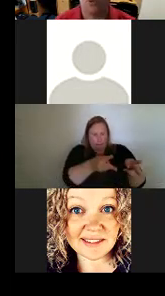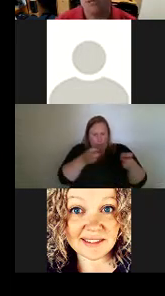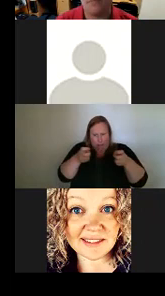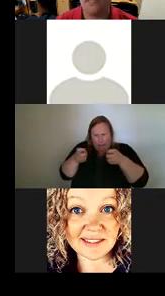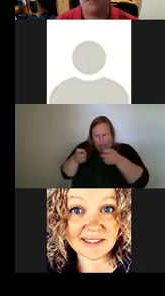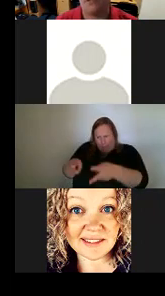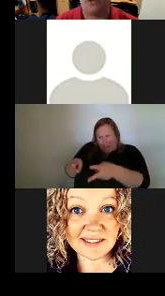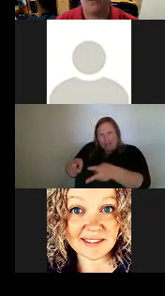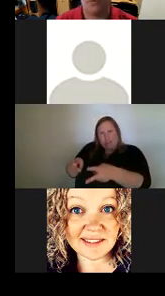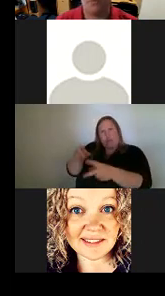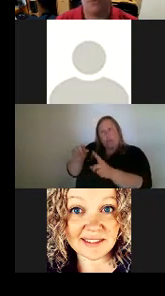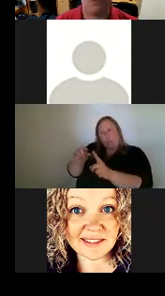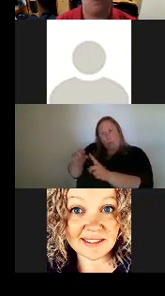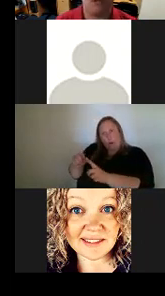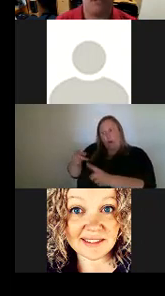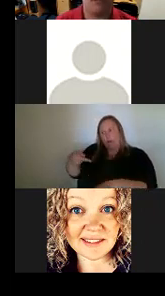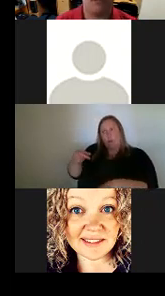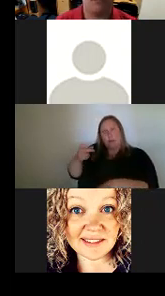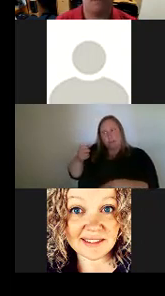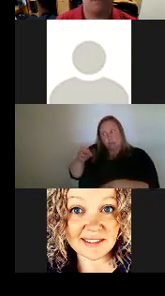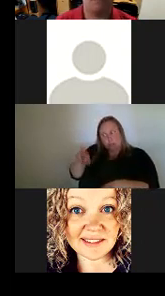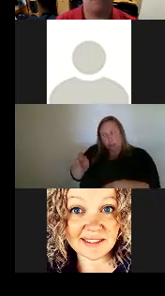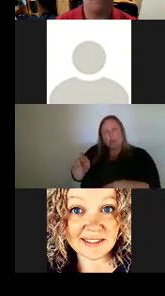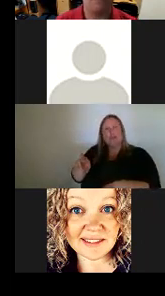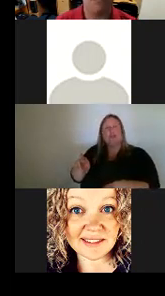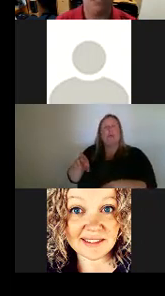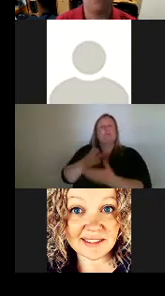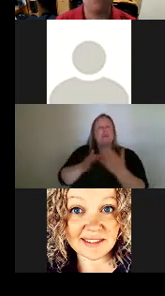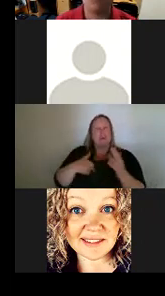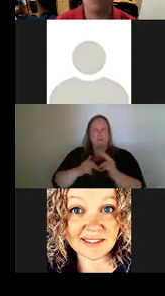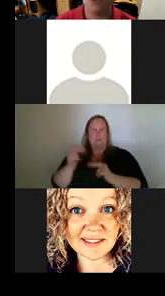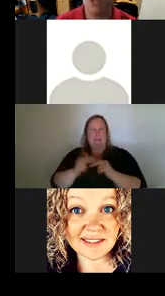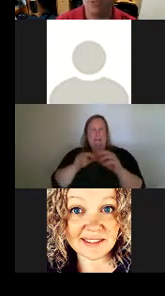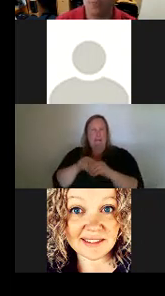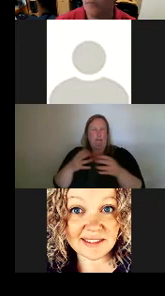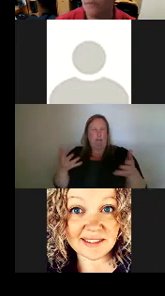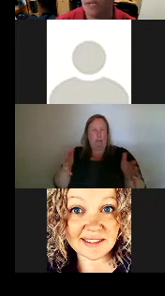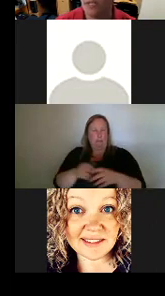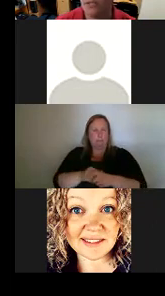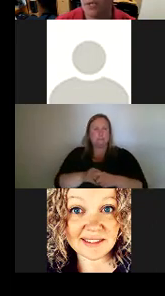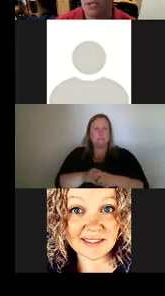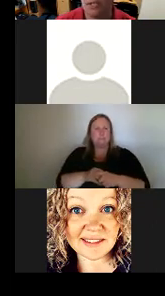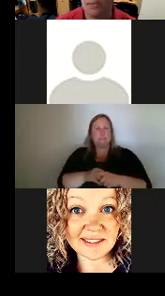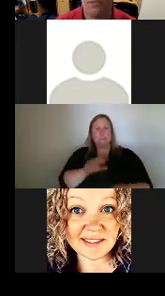THEIR OWN BUILT-IN WORD PROCESSOR. OCR CAN BE PERFORMED ON ELECTRONIC DOCUMENTS.